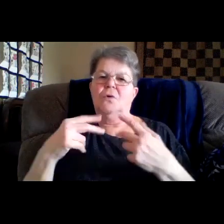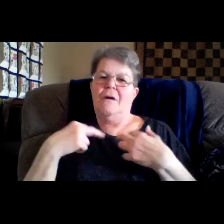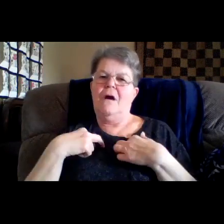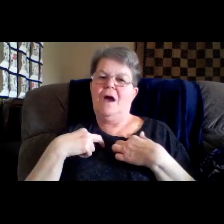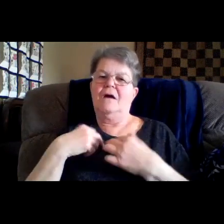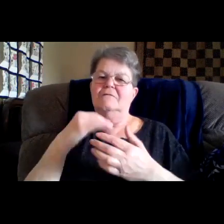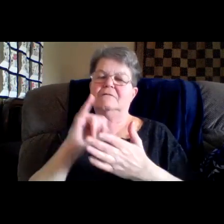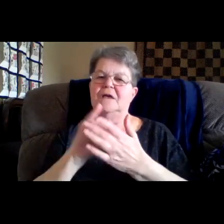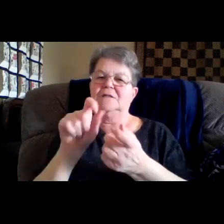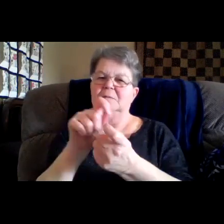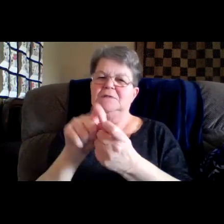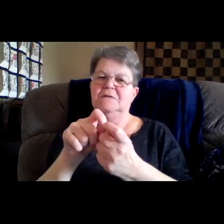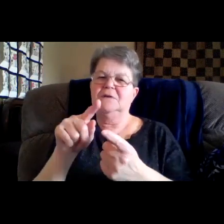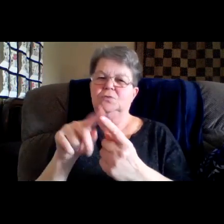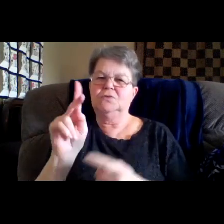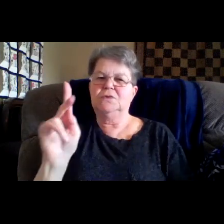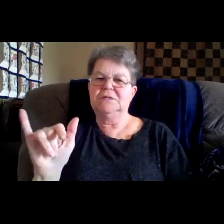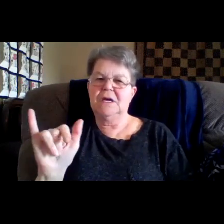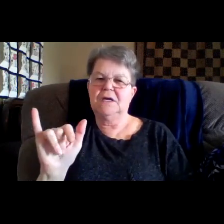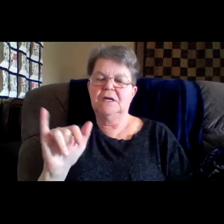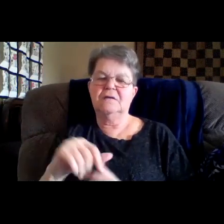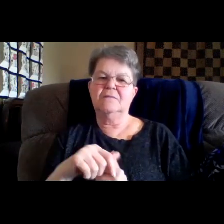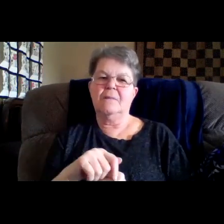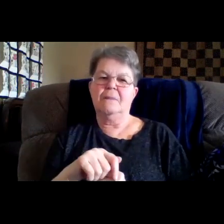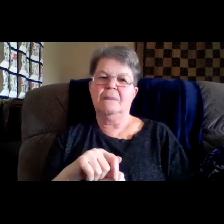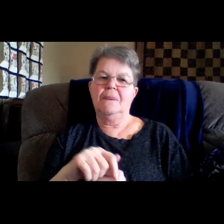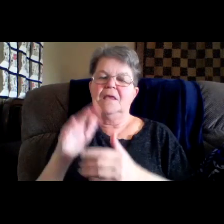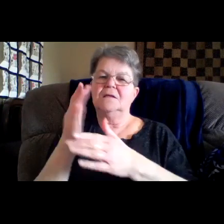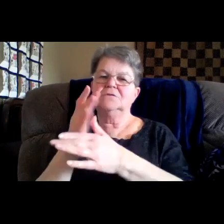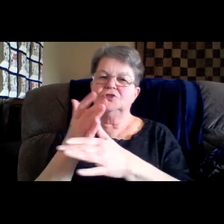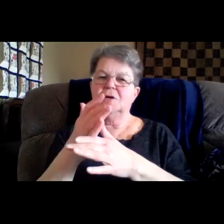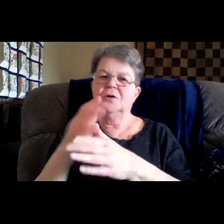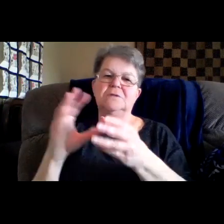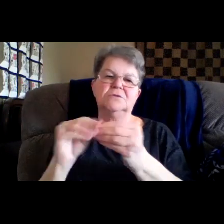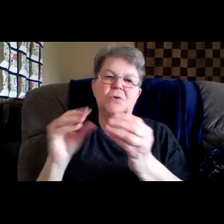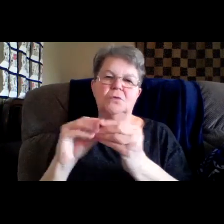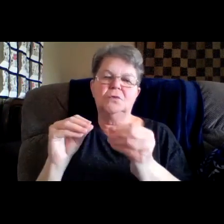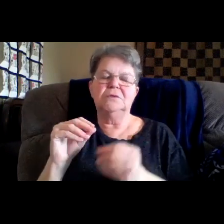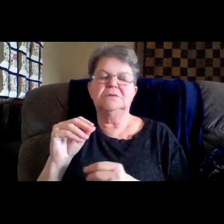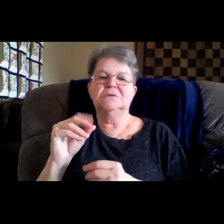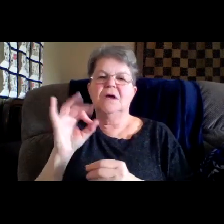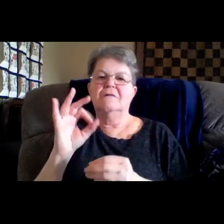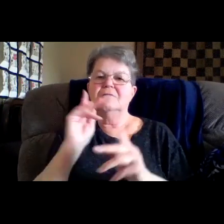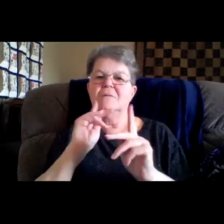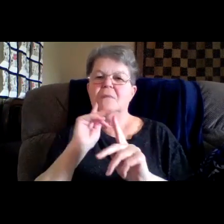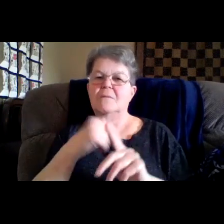that were specific to Kentucky, sharing some stories of people who we worked with